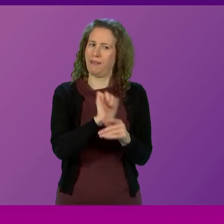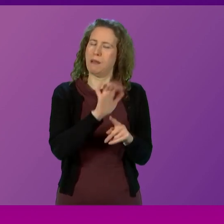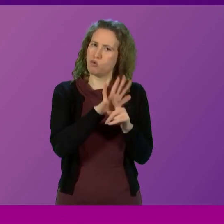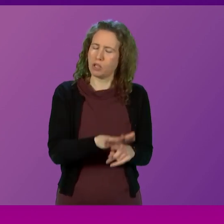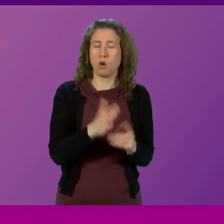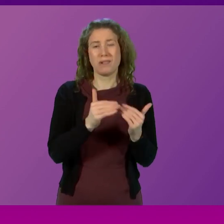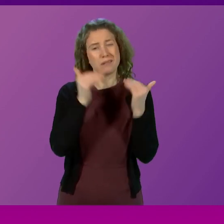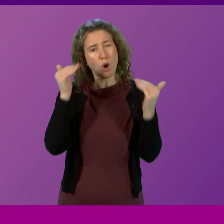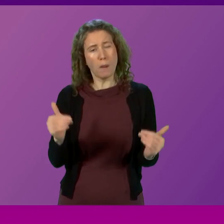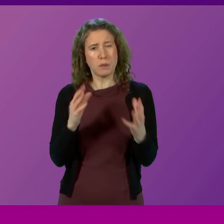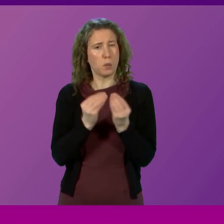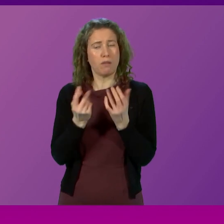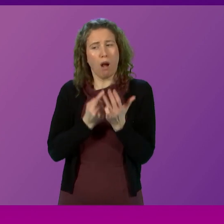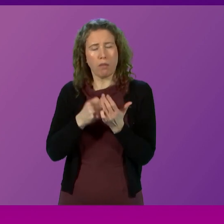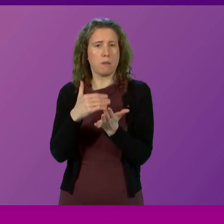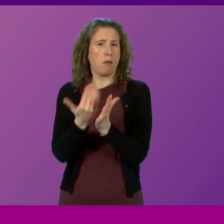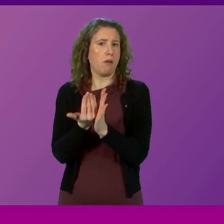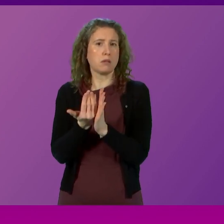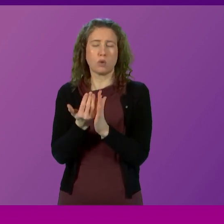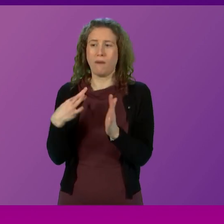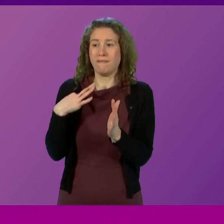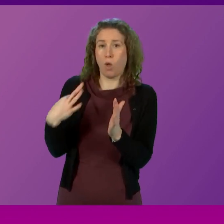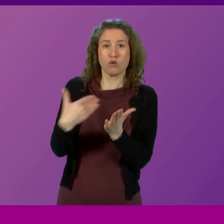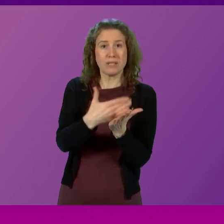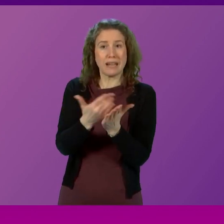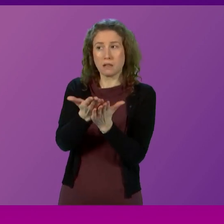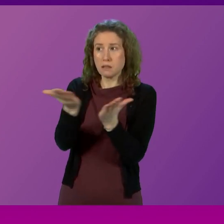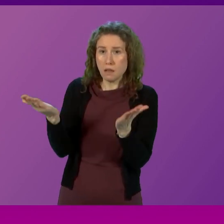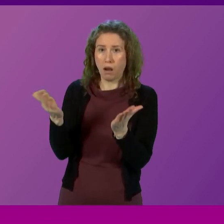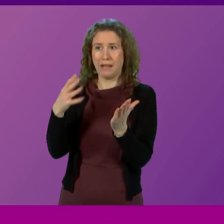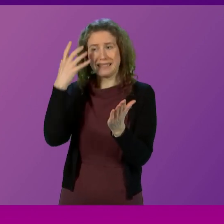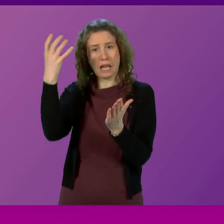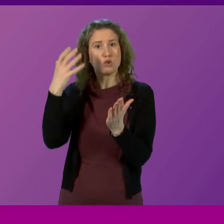in common with other parts of the voluntary and statutory sectors as well as the national